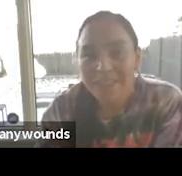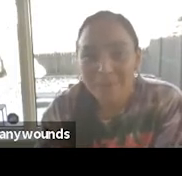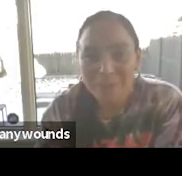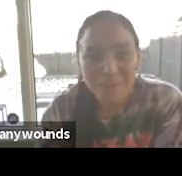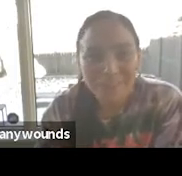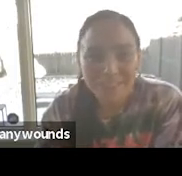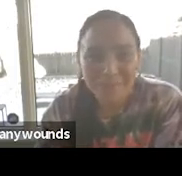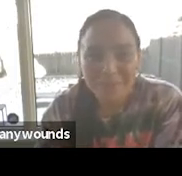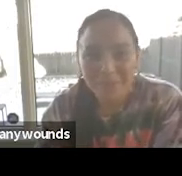Morning Bull to come and speak.